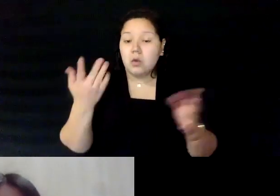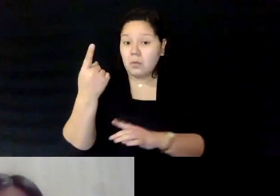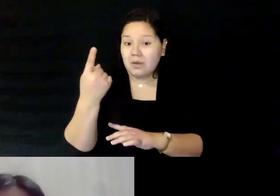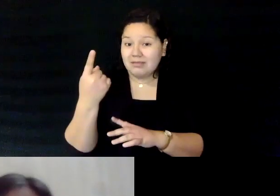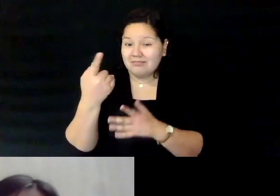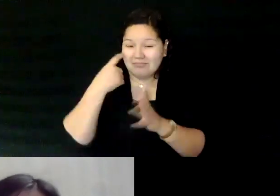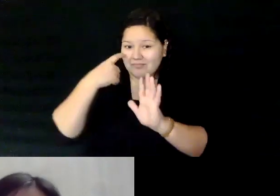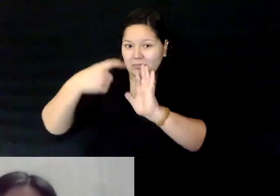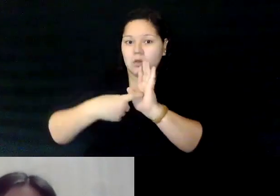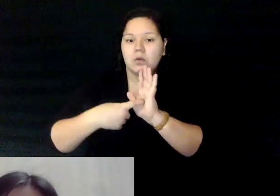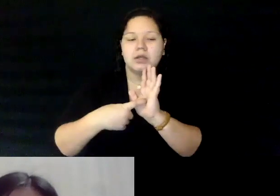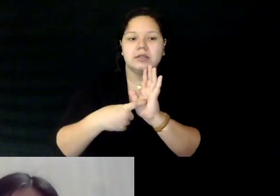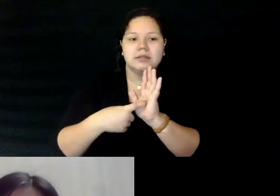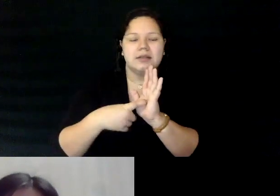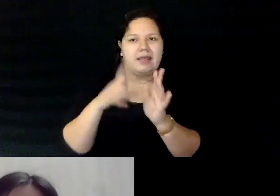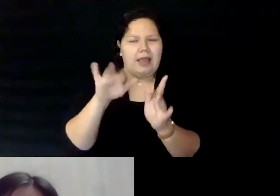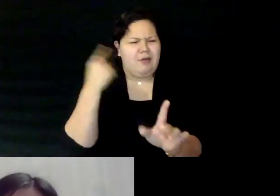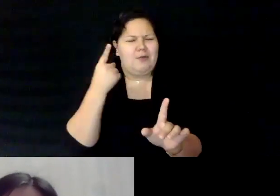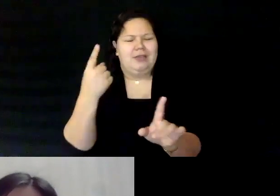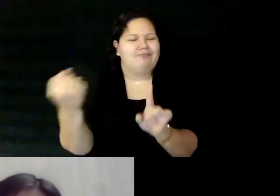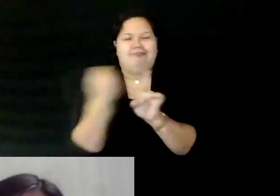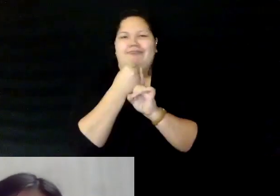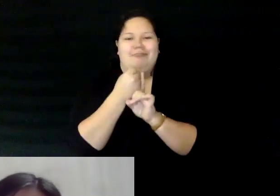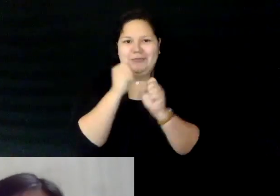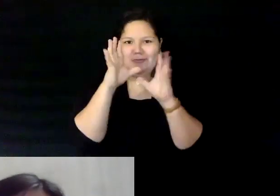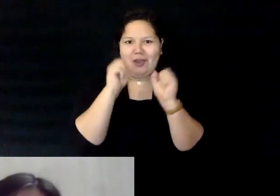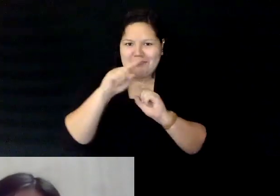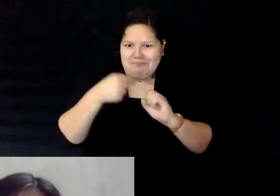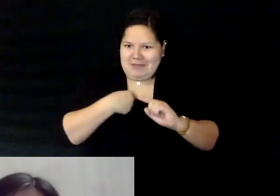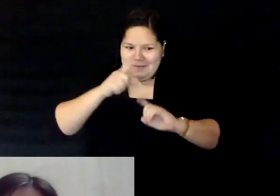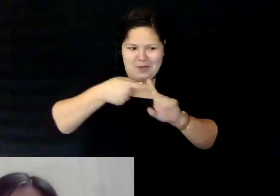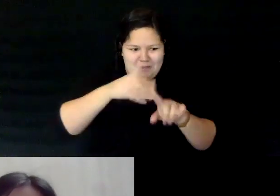of the things that continues to strike me about UNION and one of the first things that people will